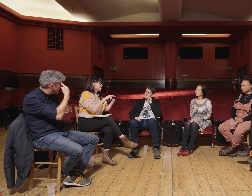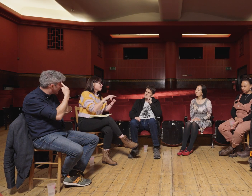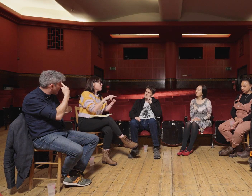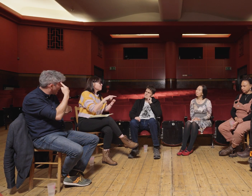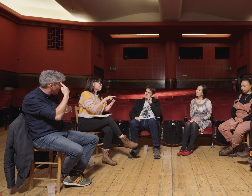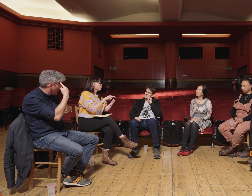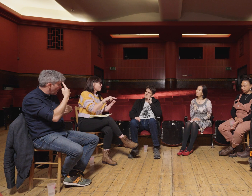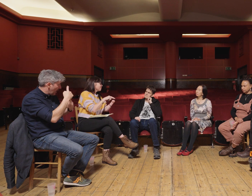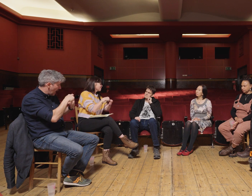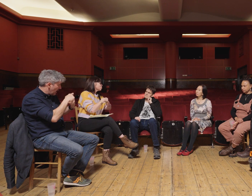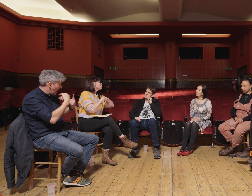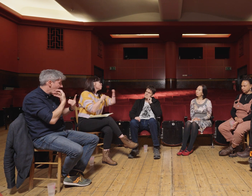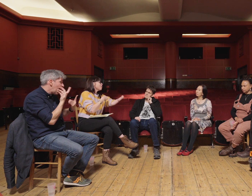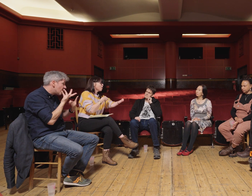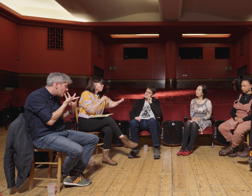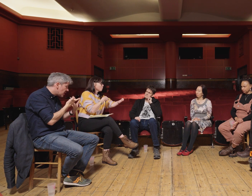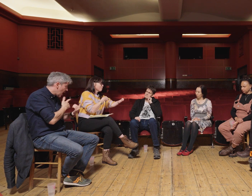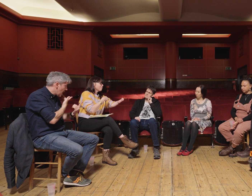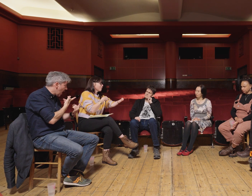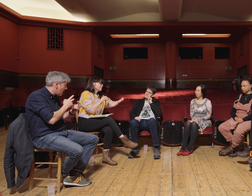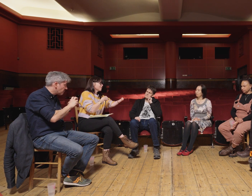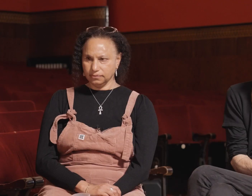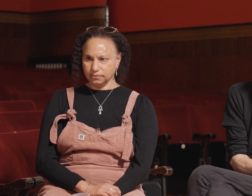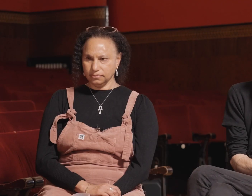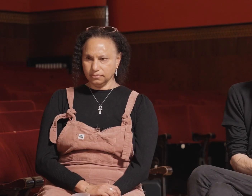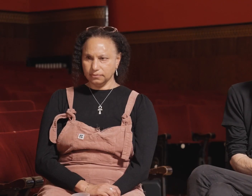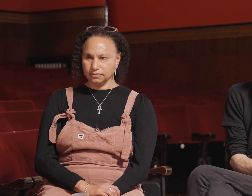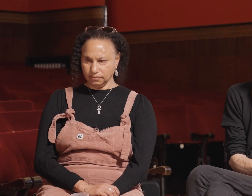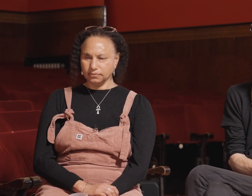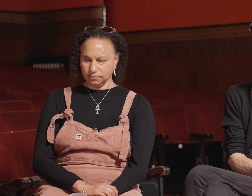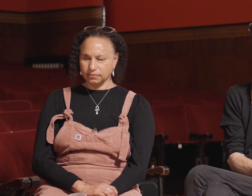sometimes even traveling to a moment where I'm going to perform my leadership,